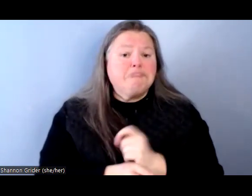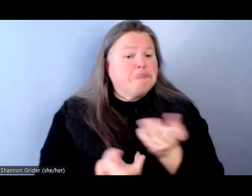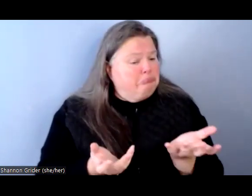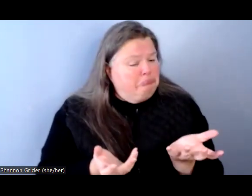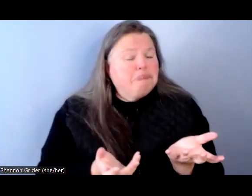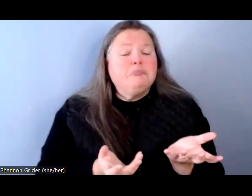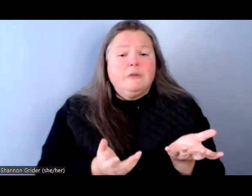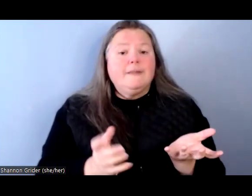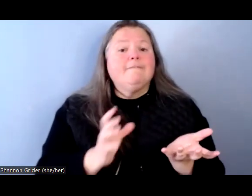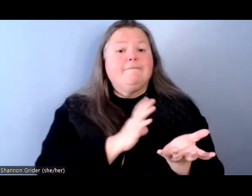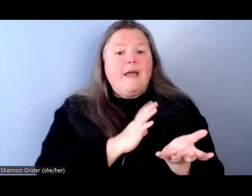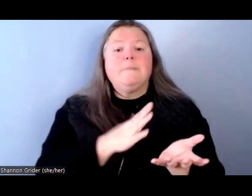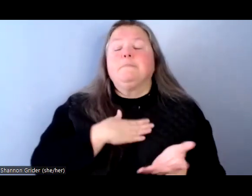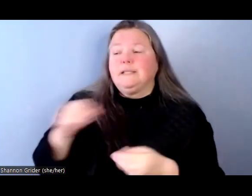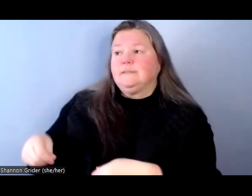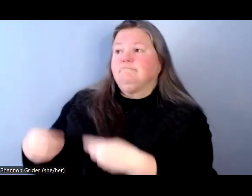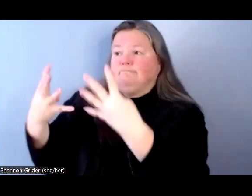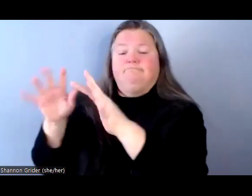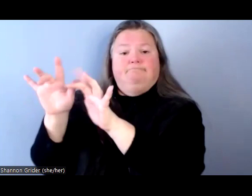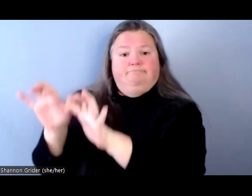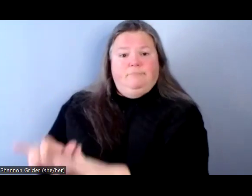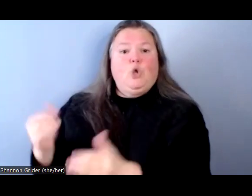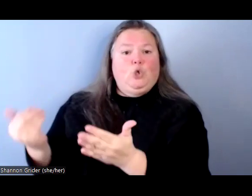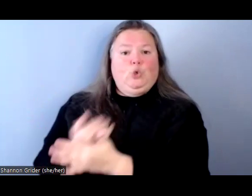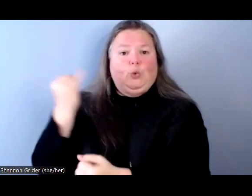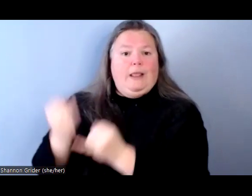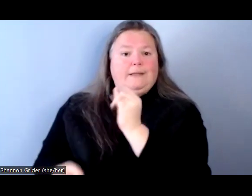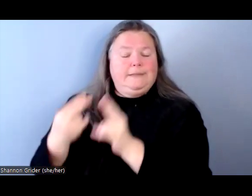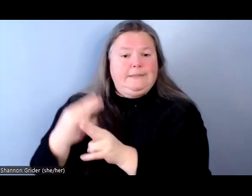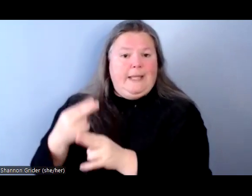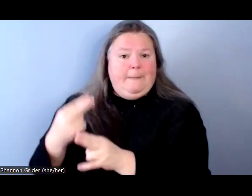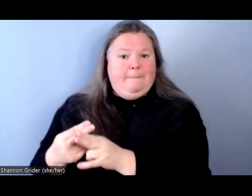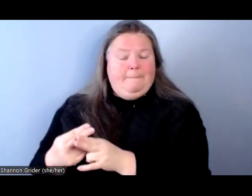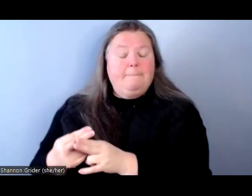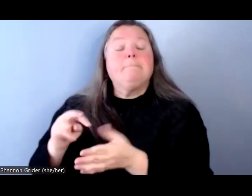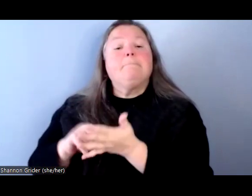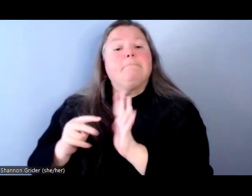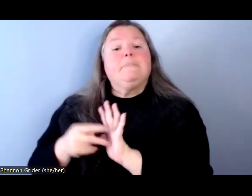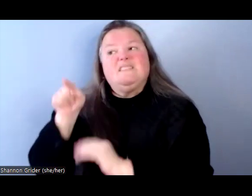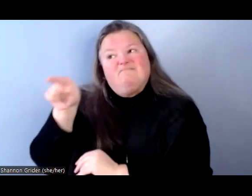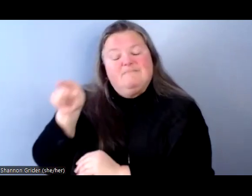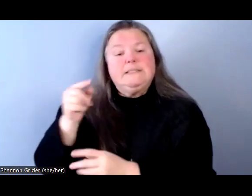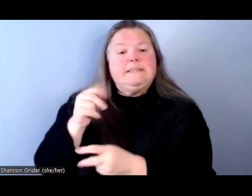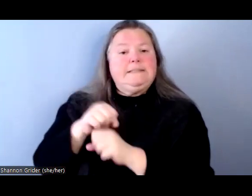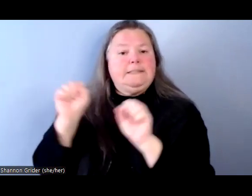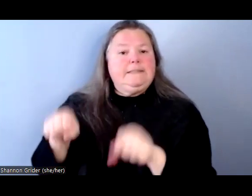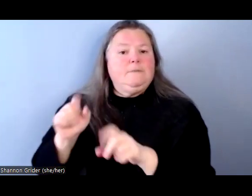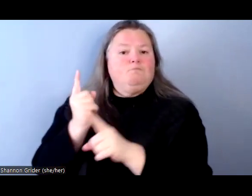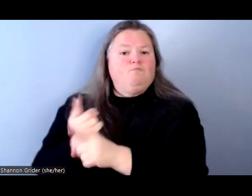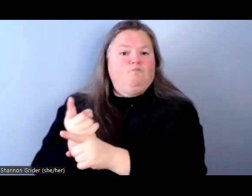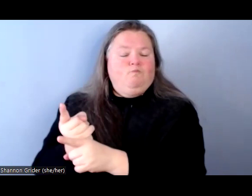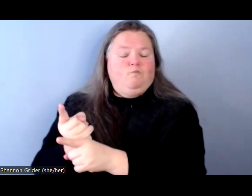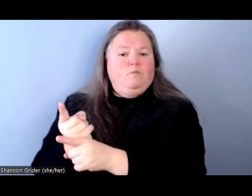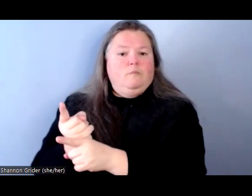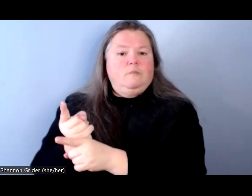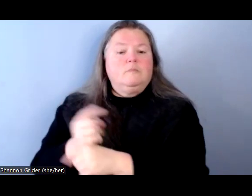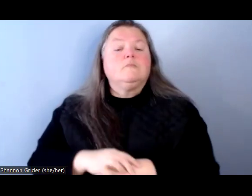we need to know so that our information can be updated.